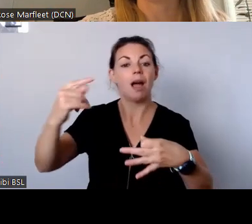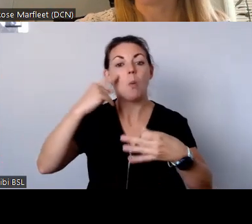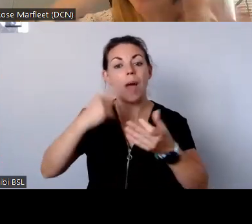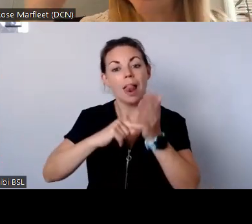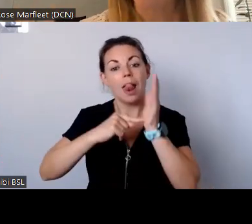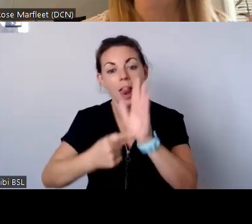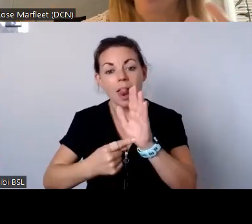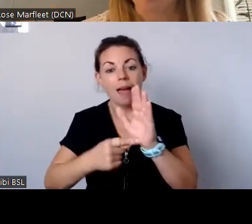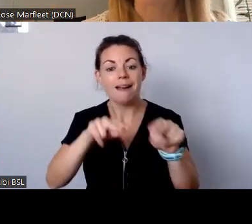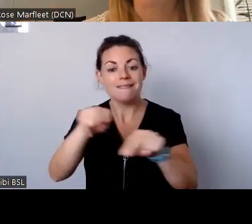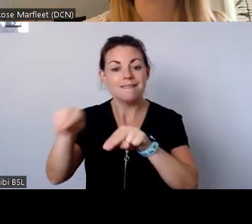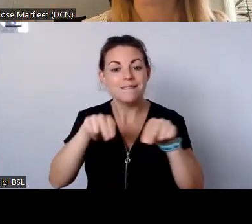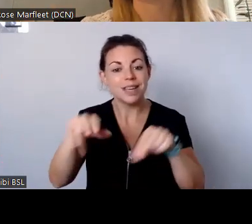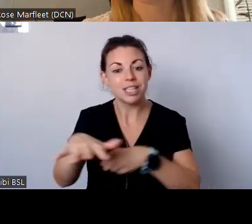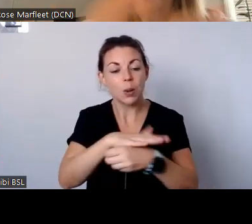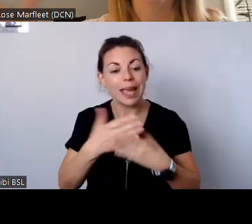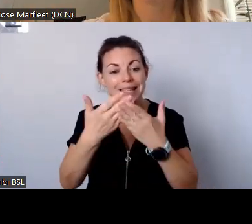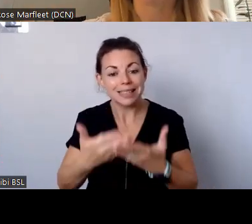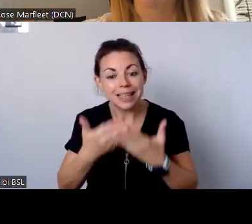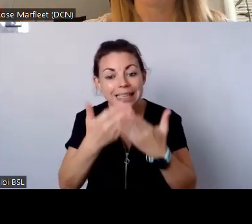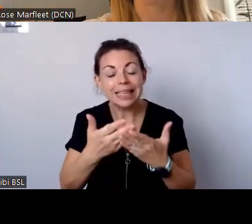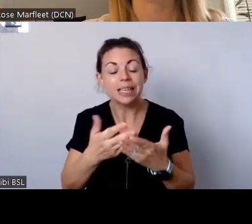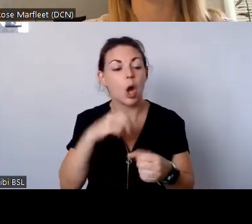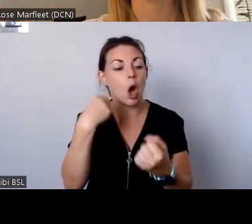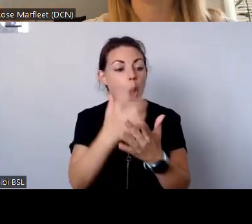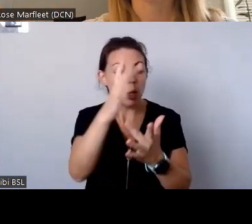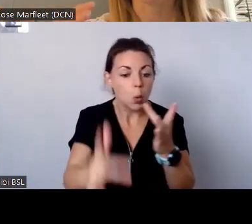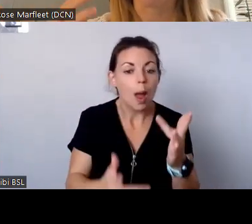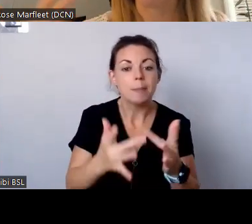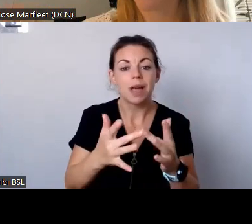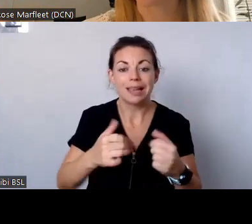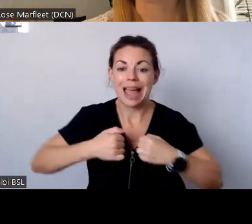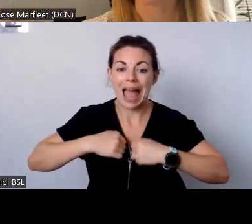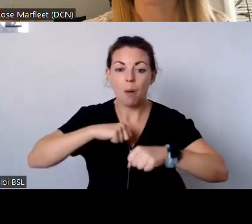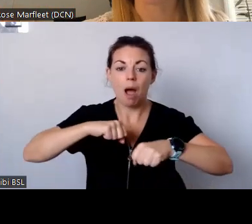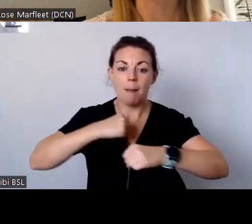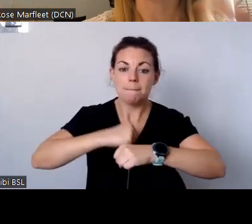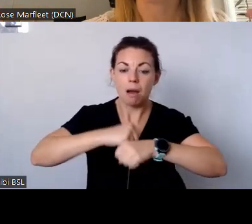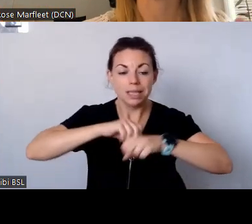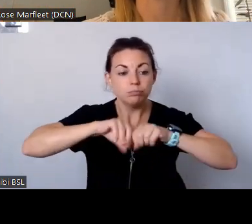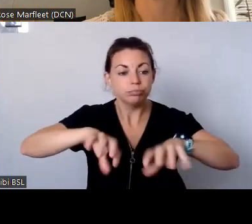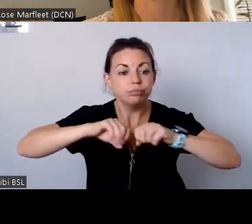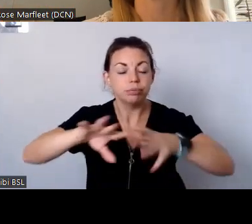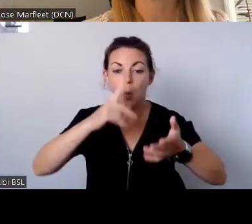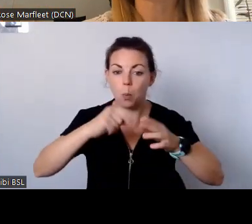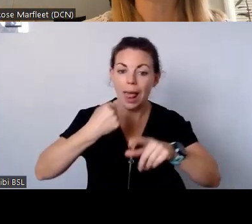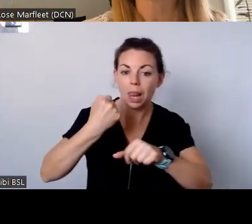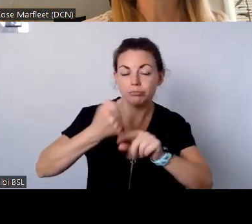and on a page on our website and across all of our marketing channels, so Digital Culture Network and Arts Council channels.